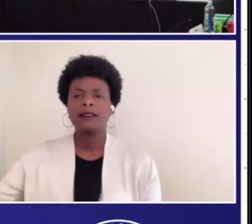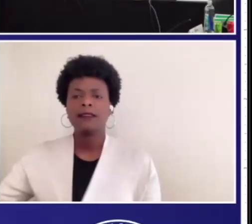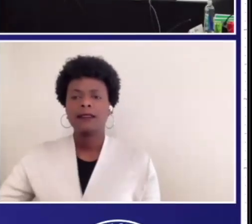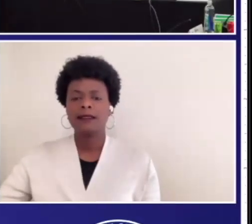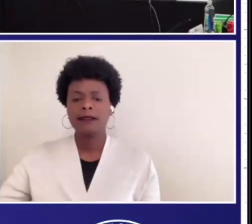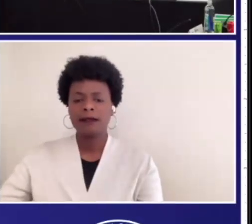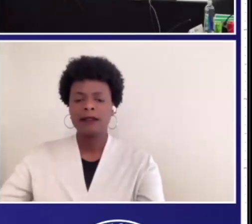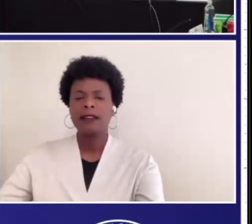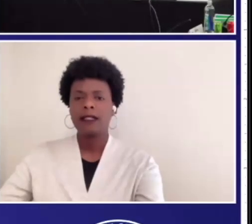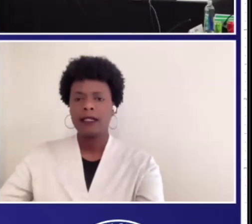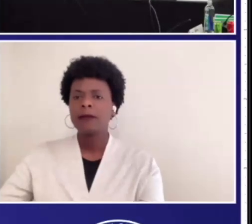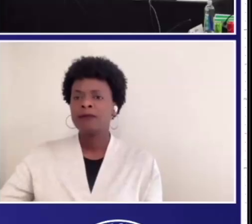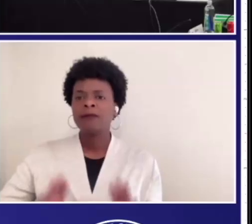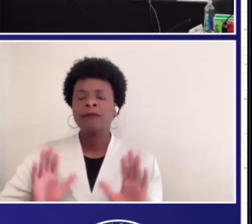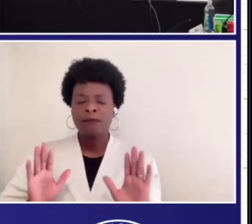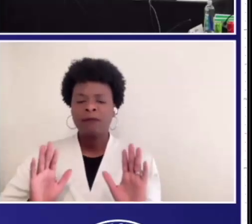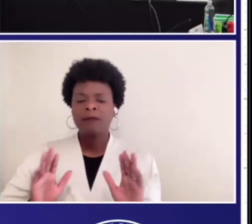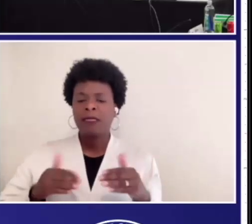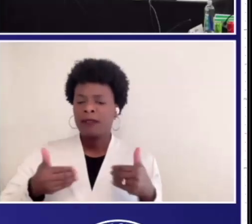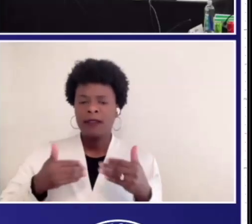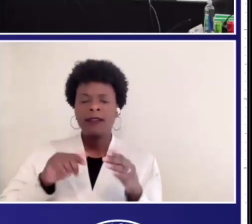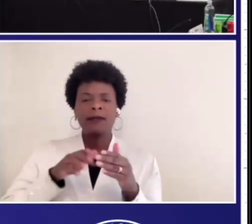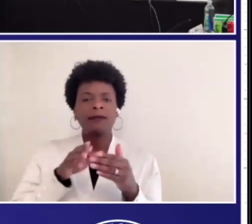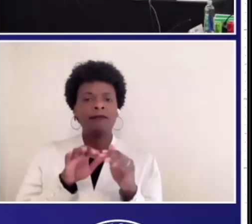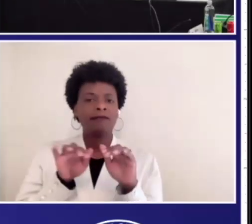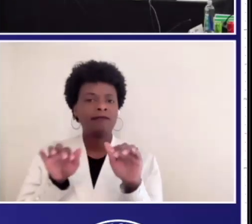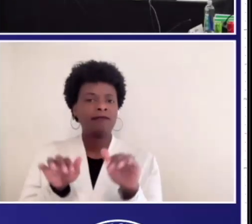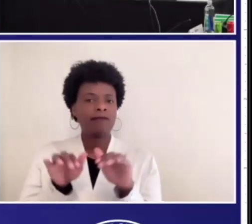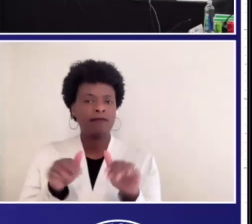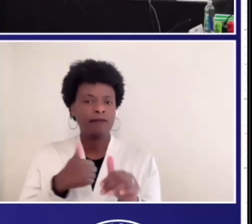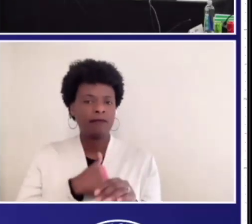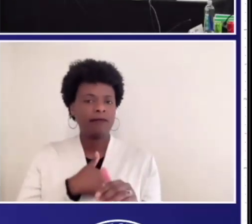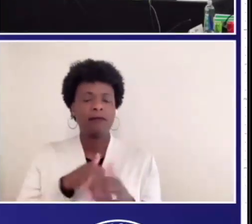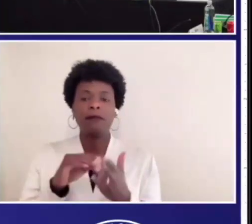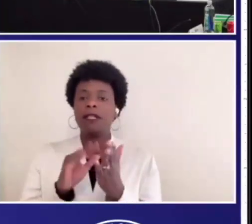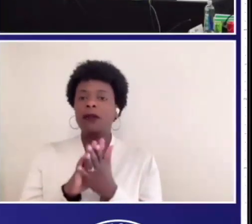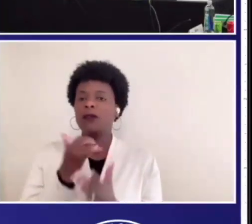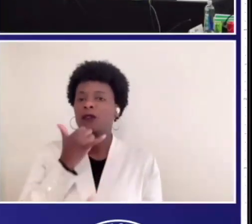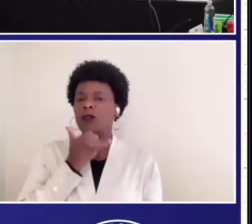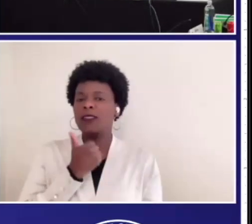Yeah. I was like, no, we have not done this yet. I'm sorry. My notes are wrong. Forgive me. It happens.